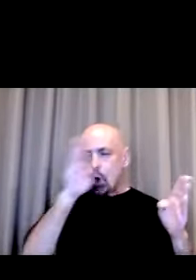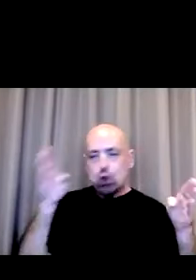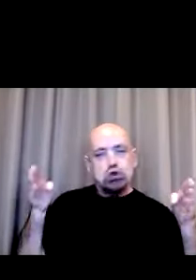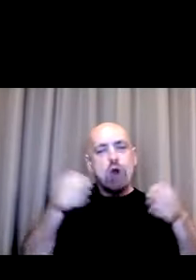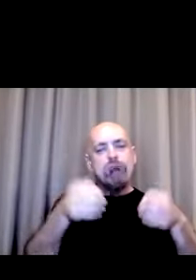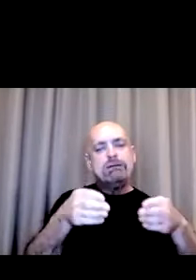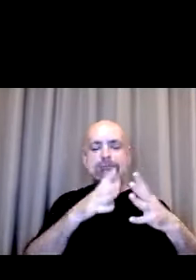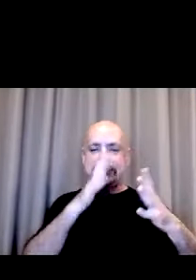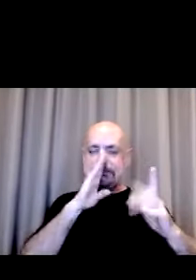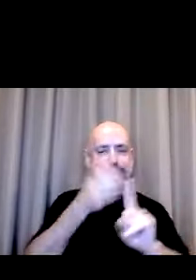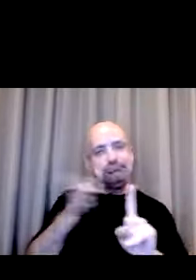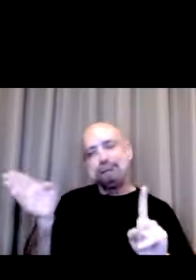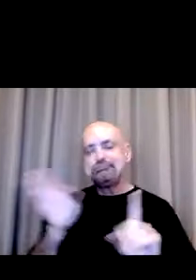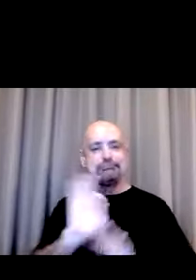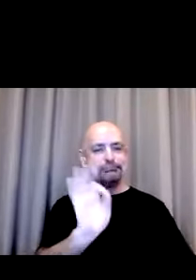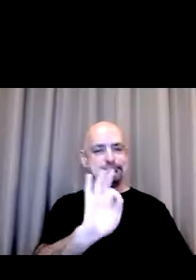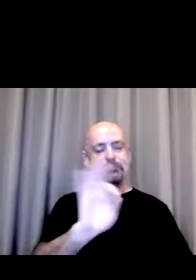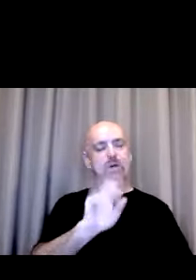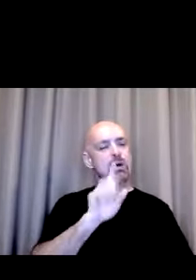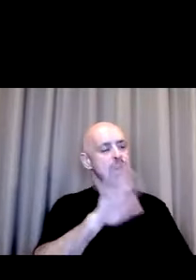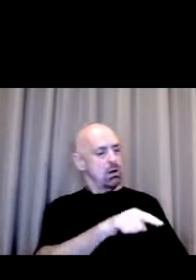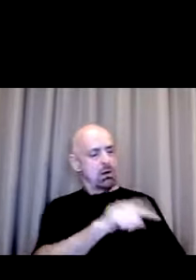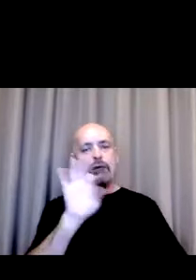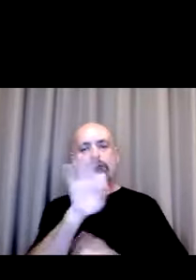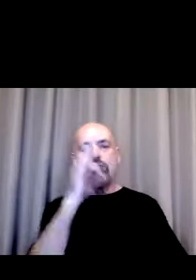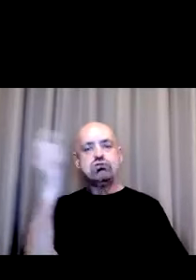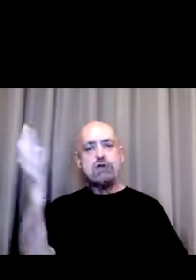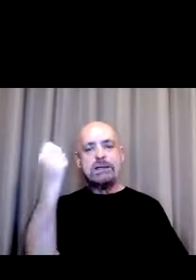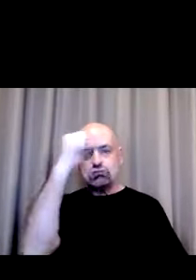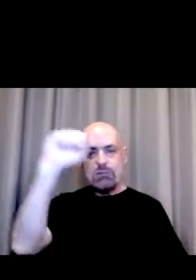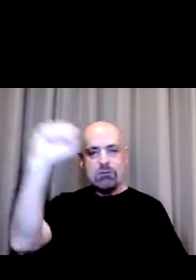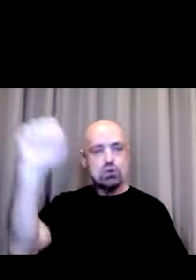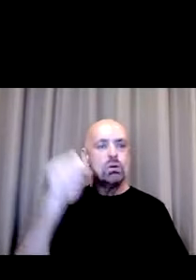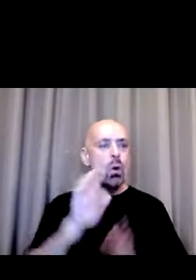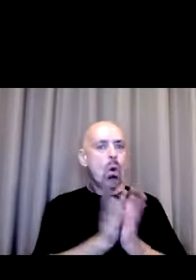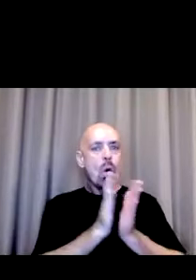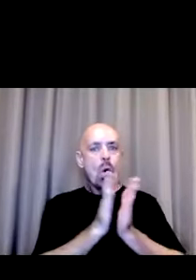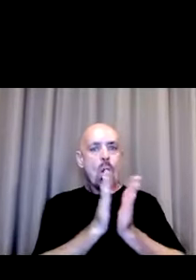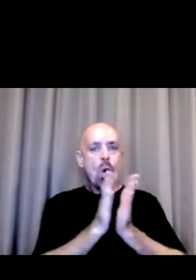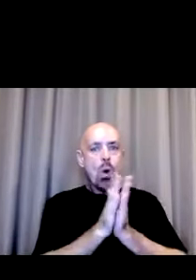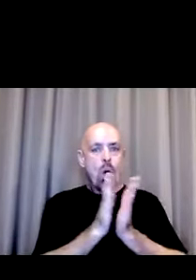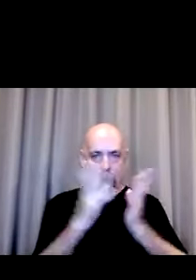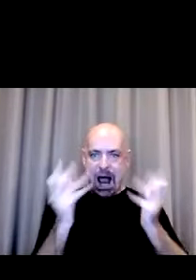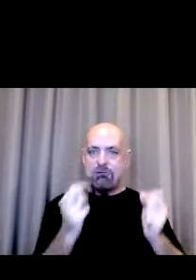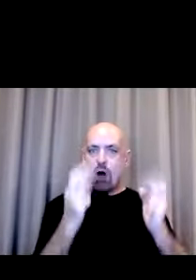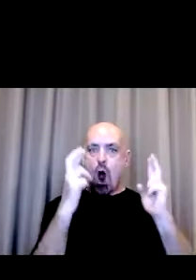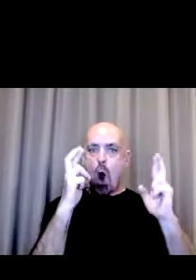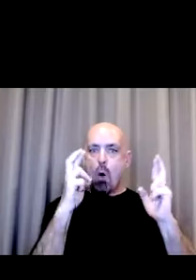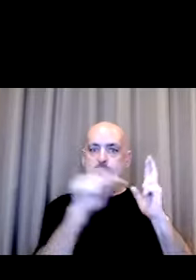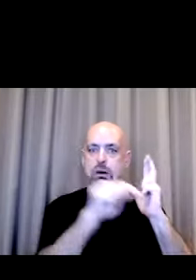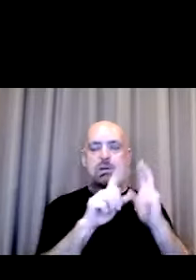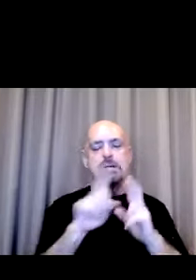French Revolution which we can begun had come out in 1790 in his book called - reflections on the